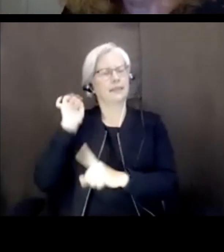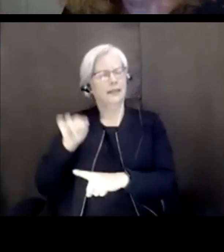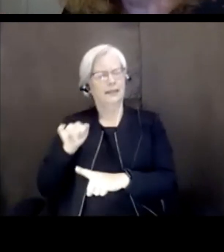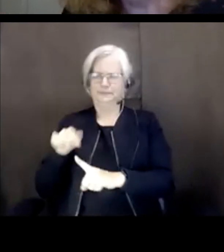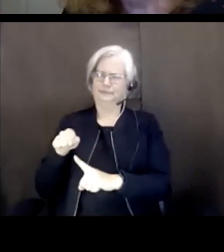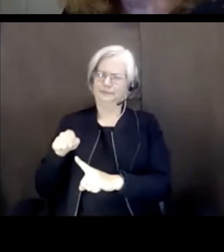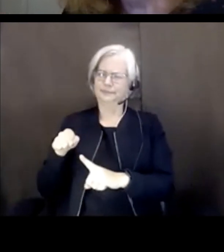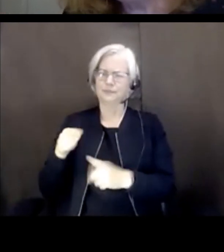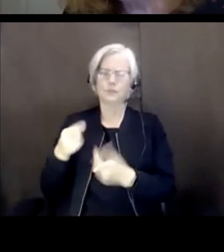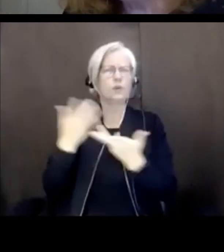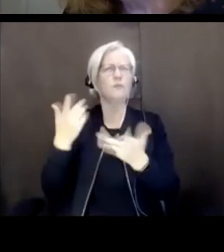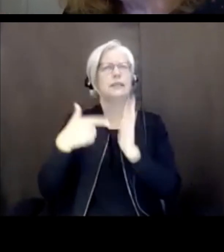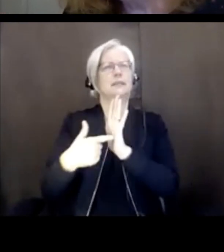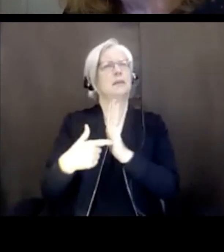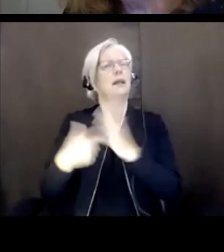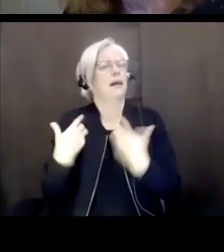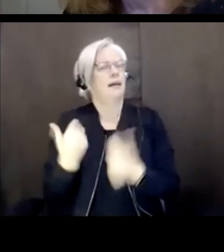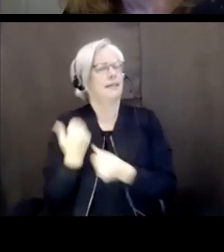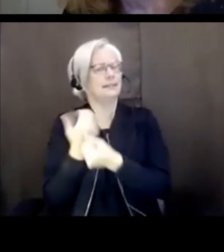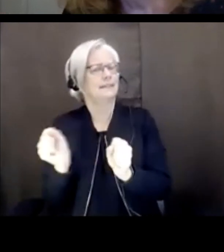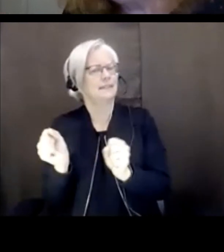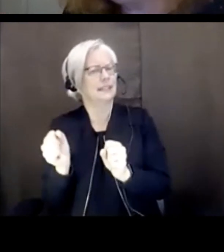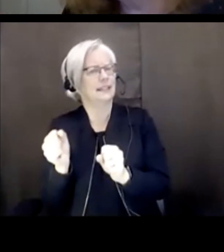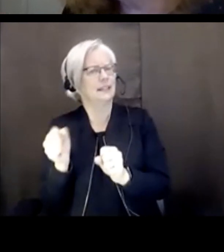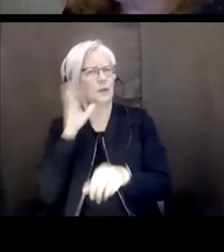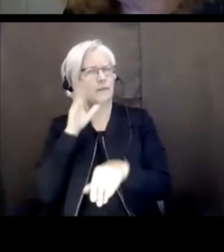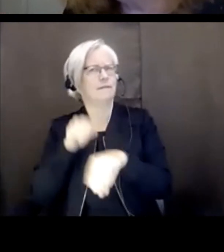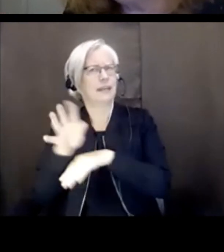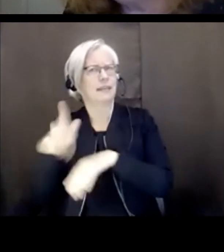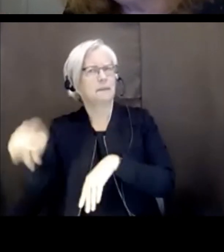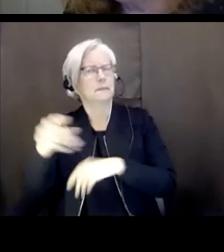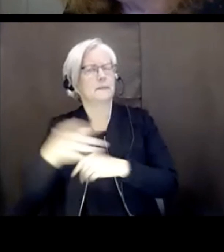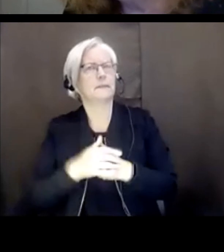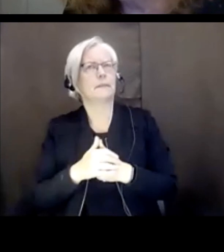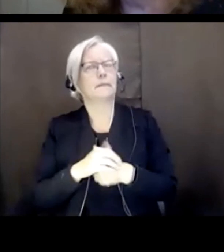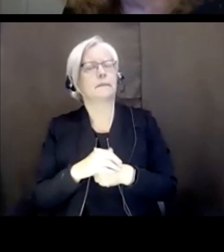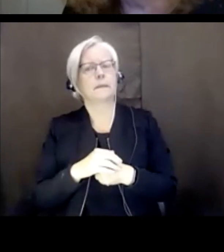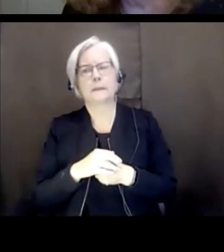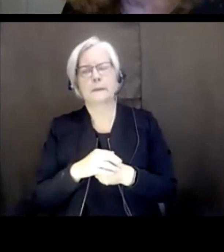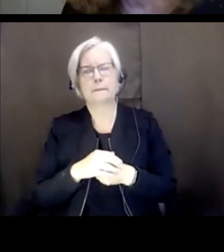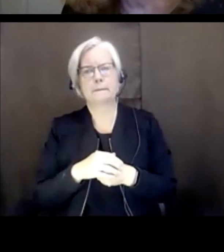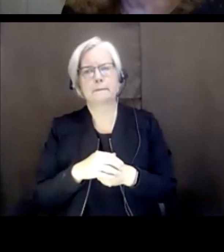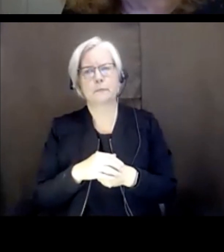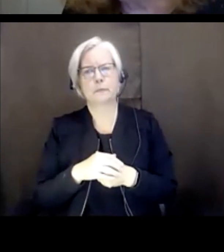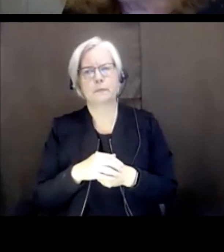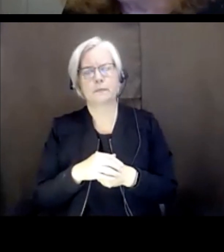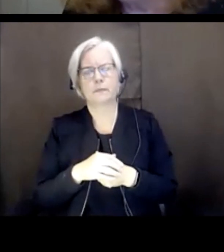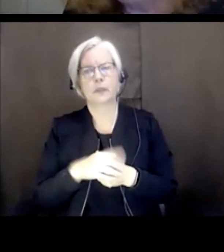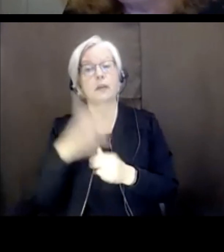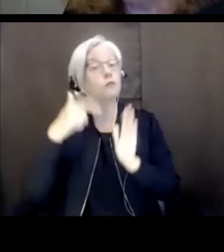WHEN IT COMES TO PRODUCTS THAT ARE USED DURING THE PANDEMIC AND THEIR